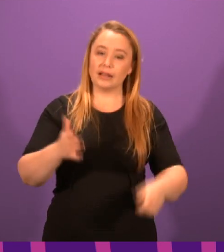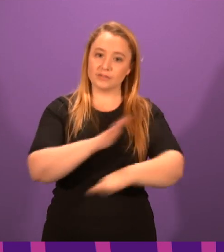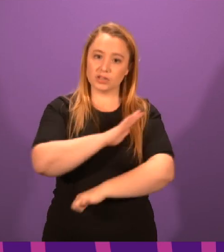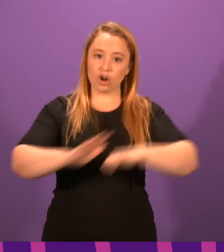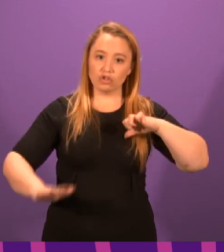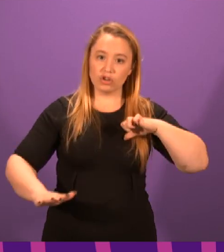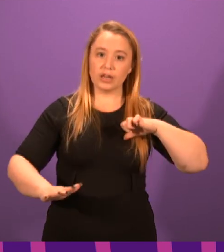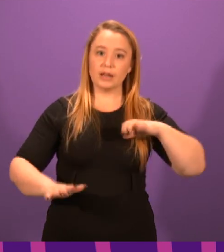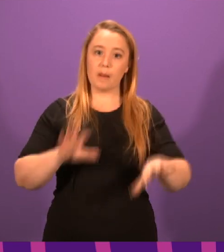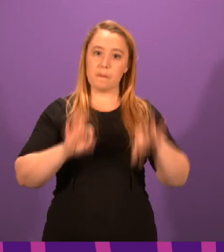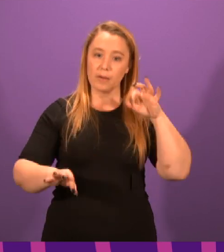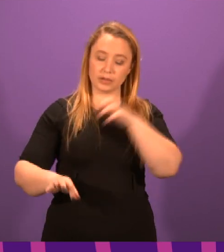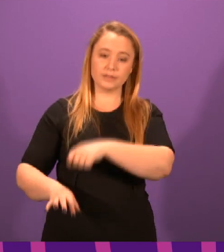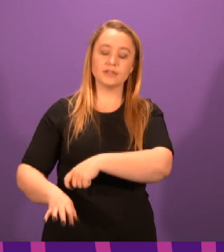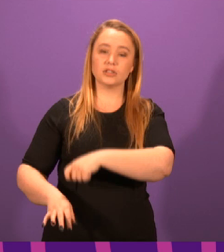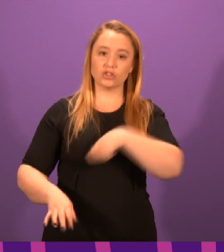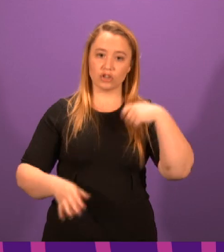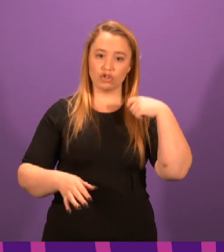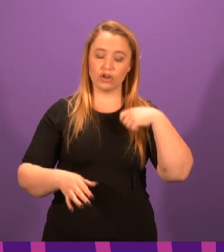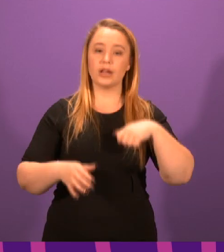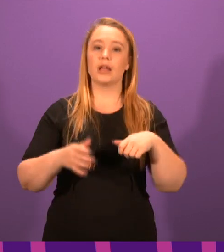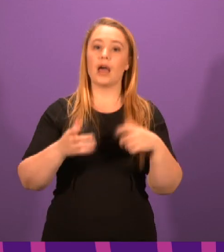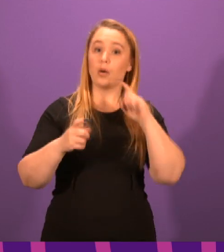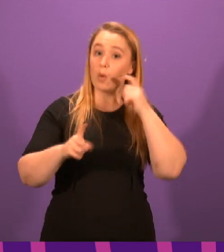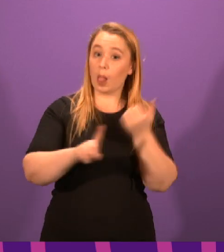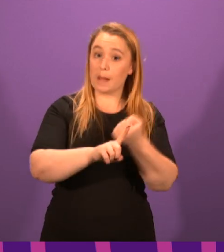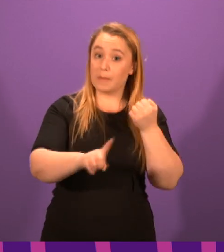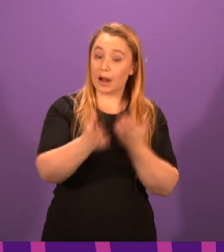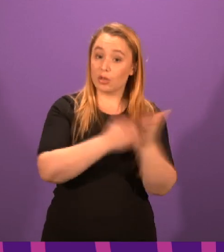patients who have written to us? Will that be impacted by staffing shortages